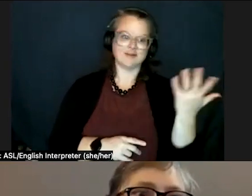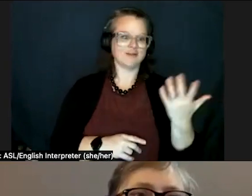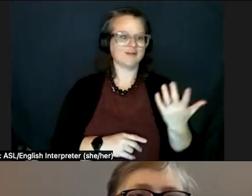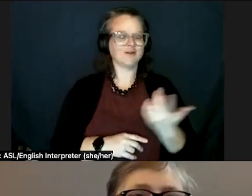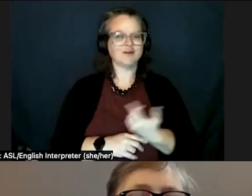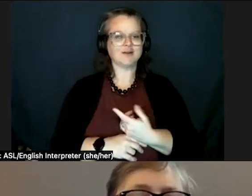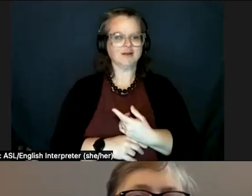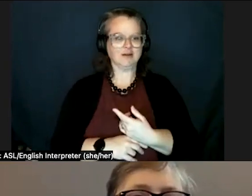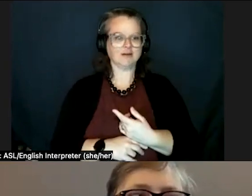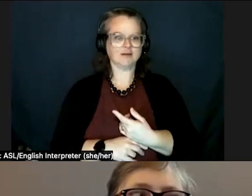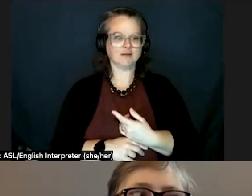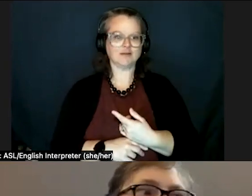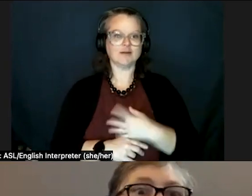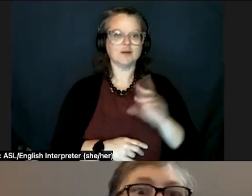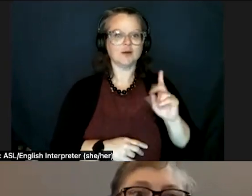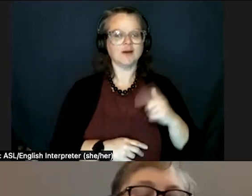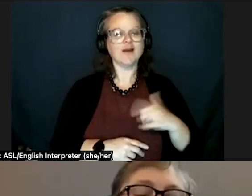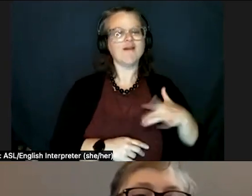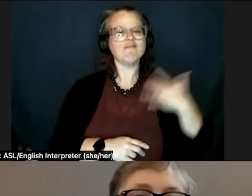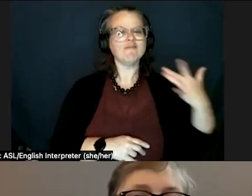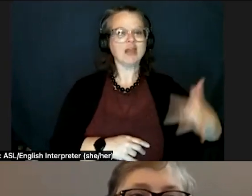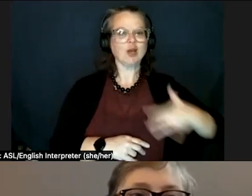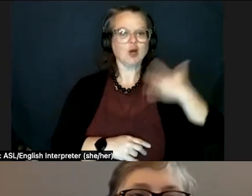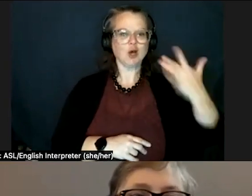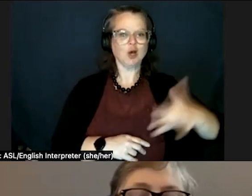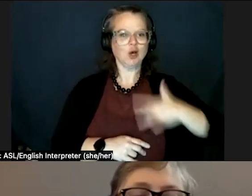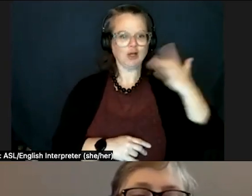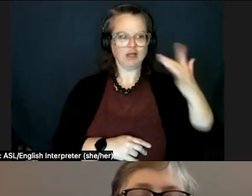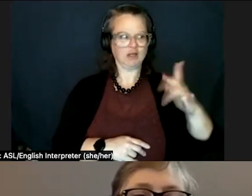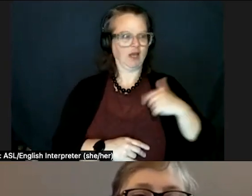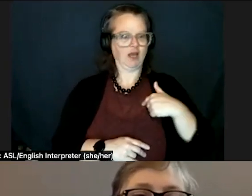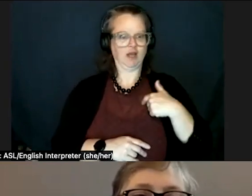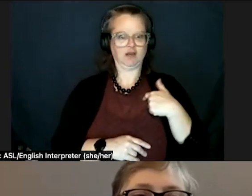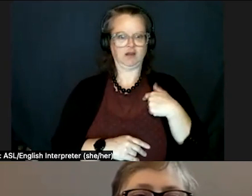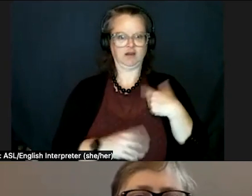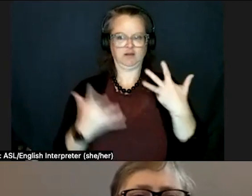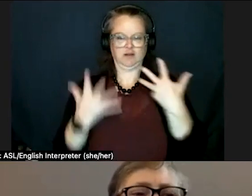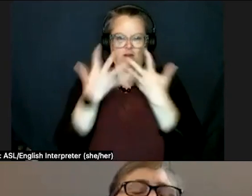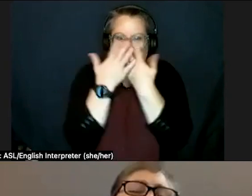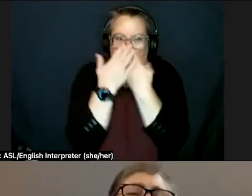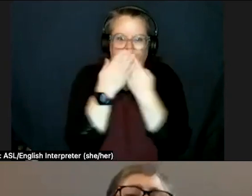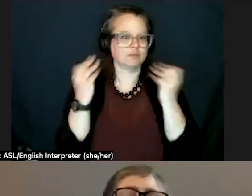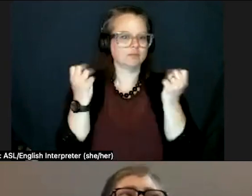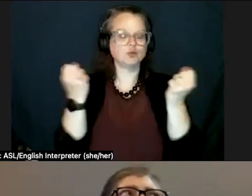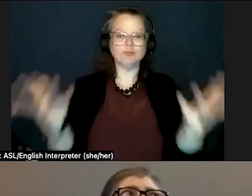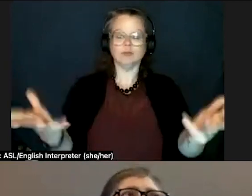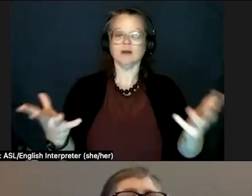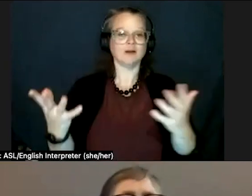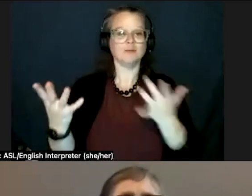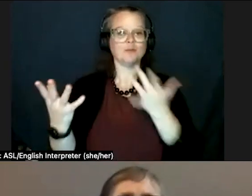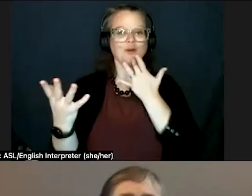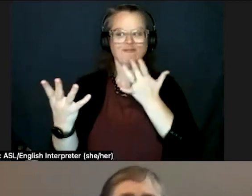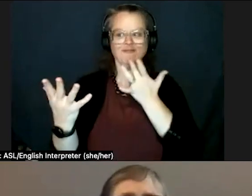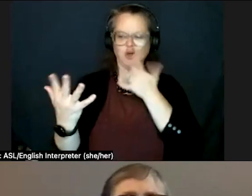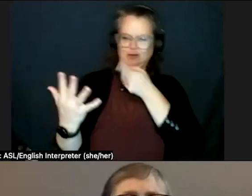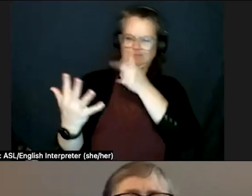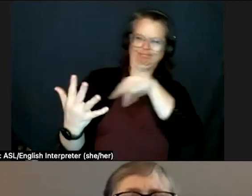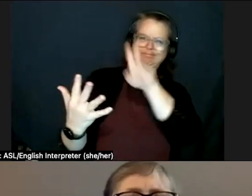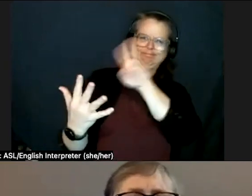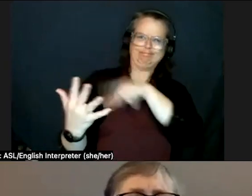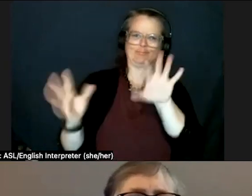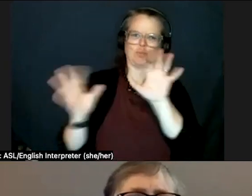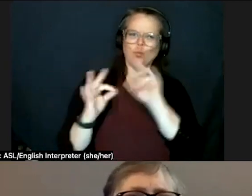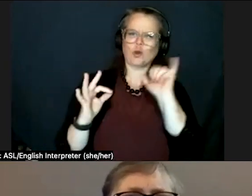eliminating a project and activity that no longer has value. It isn't actually something we've done